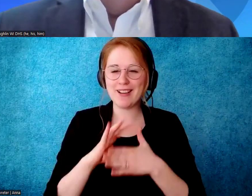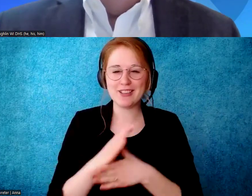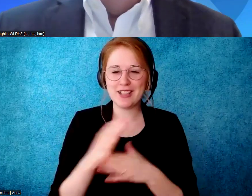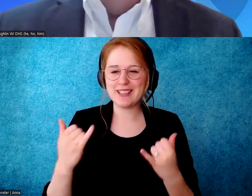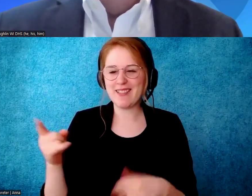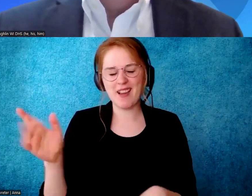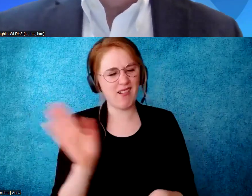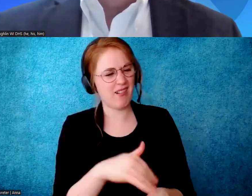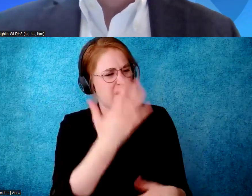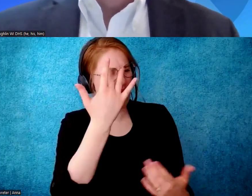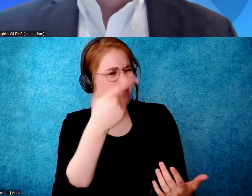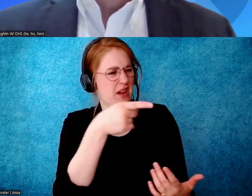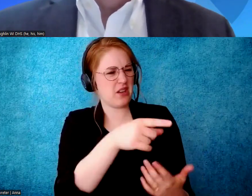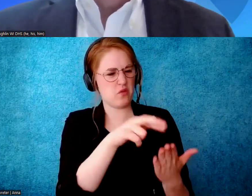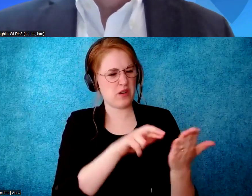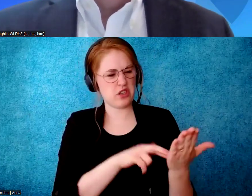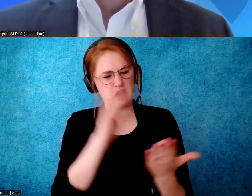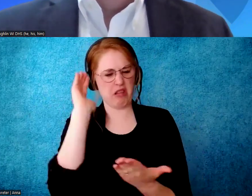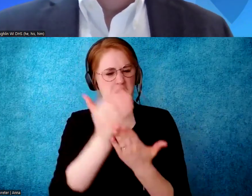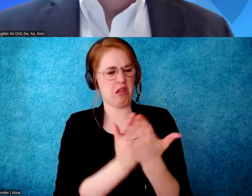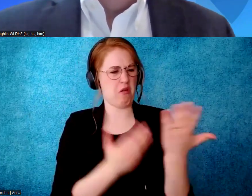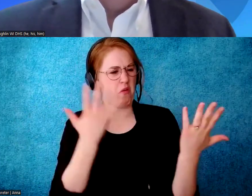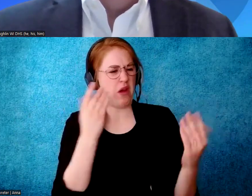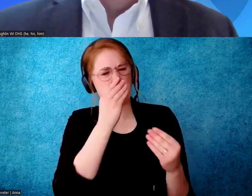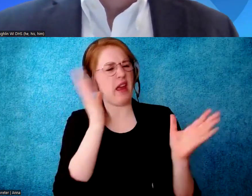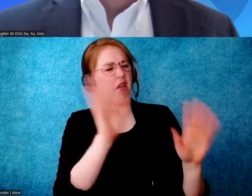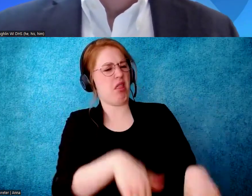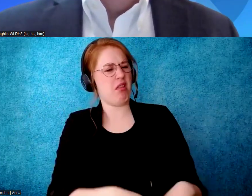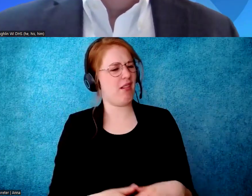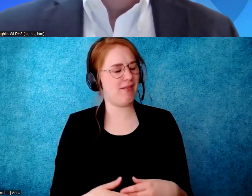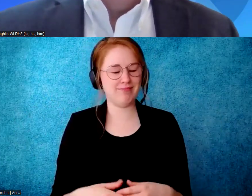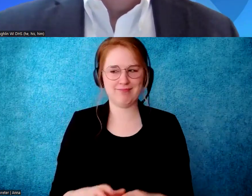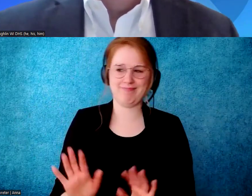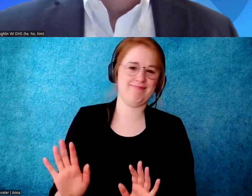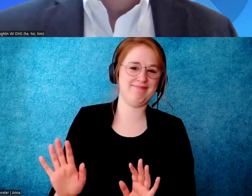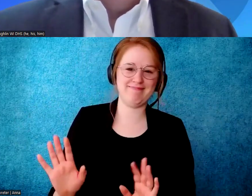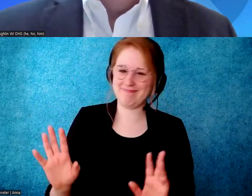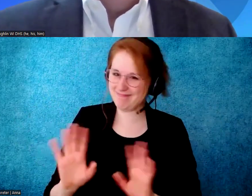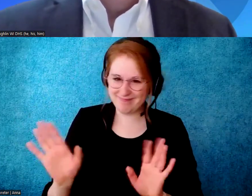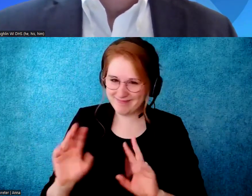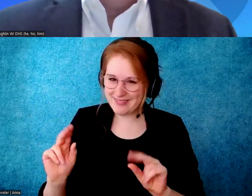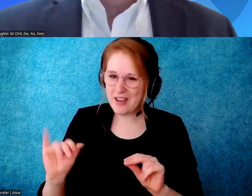why are you putting this registry thing on? You know, who cares about that? And we had to say it's one of the key elements